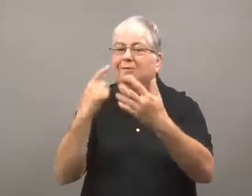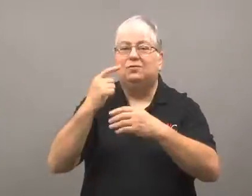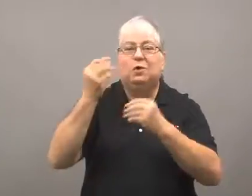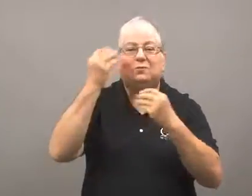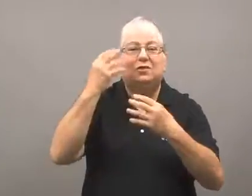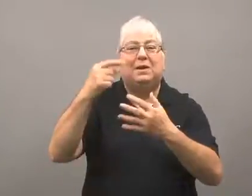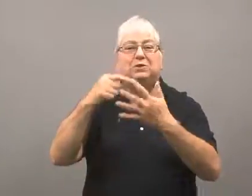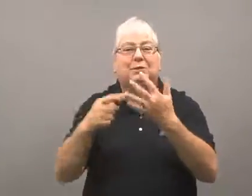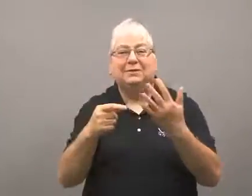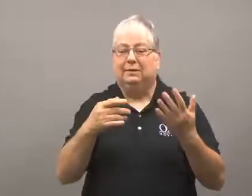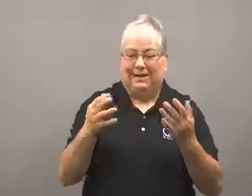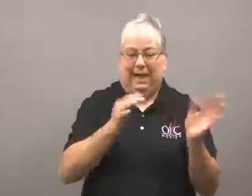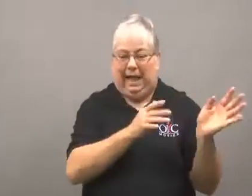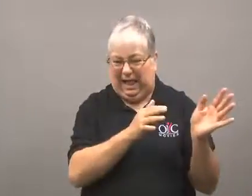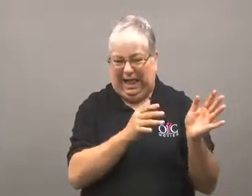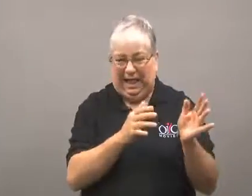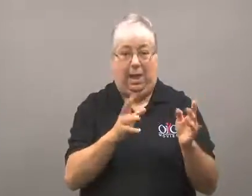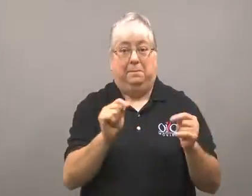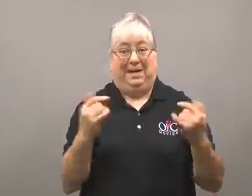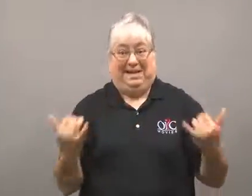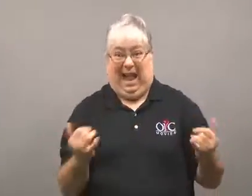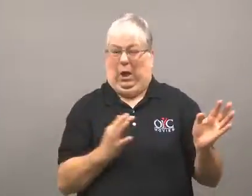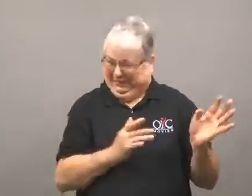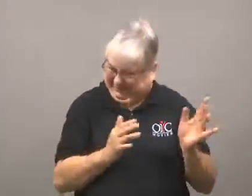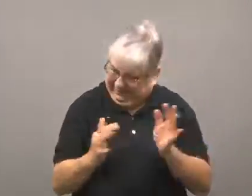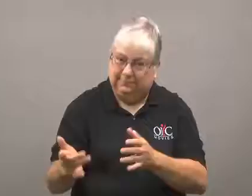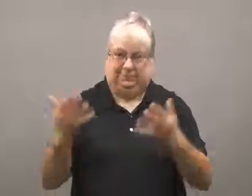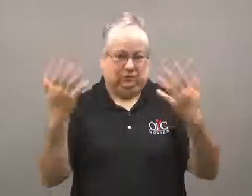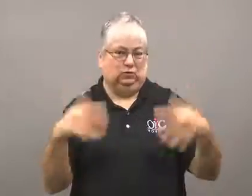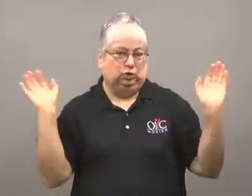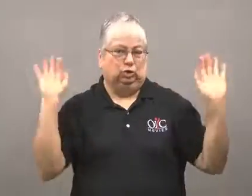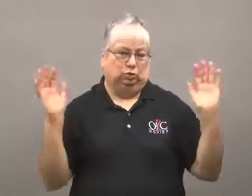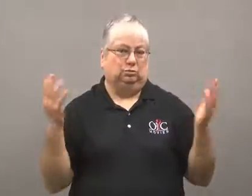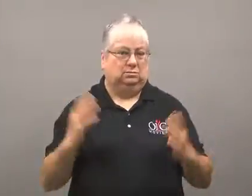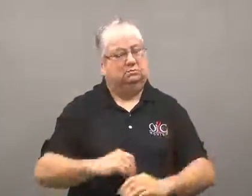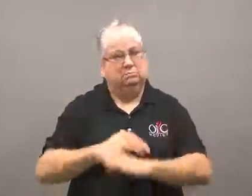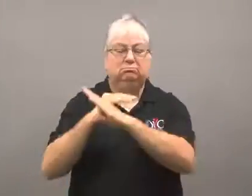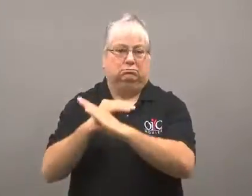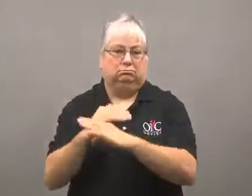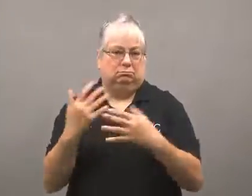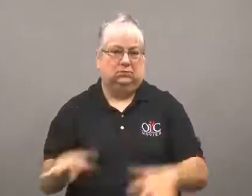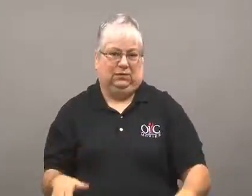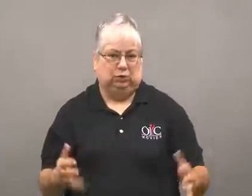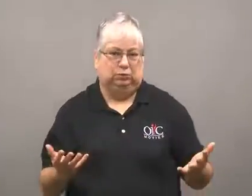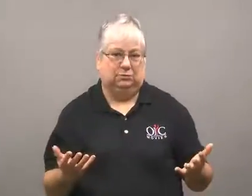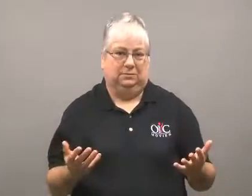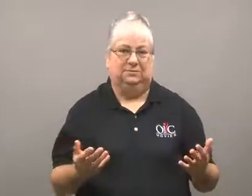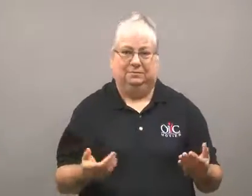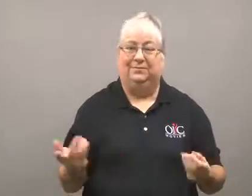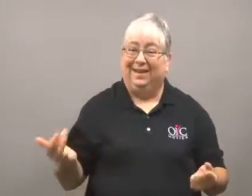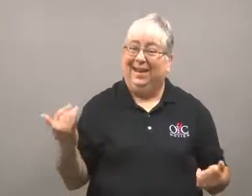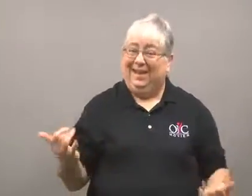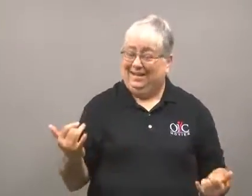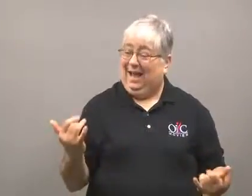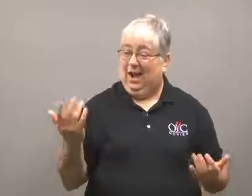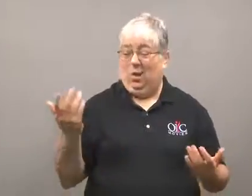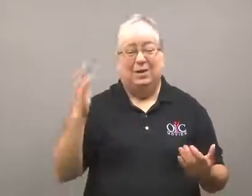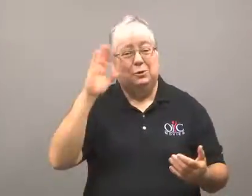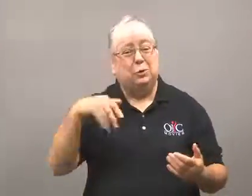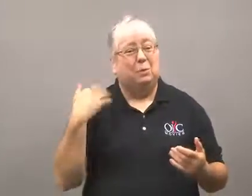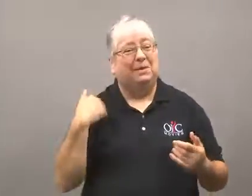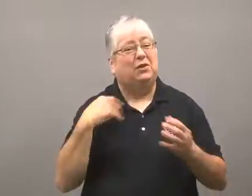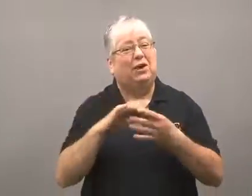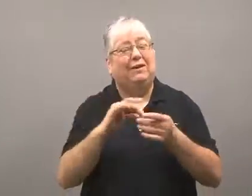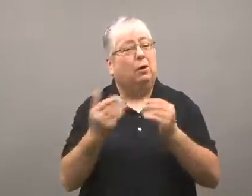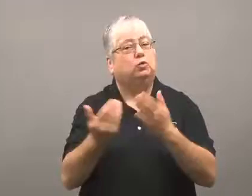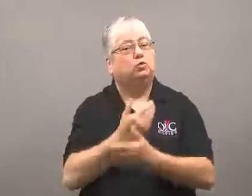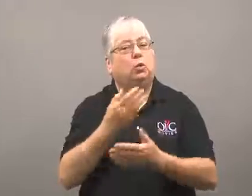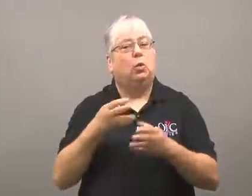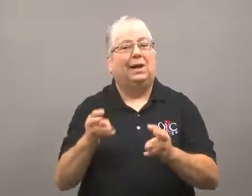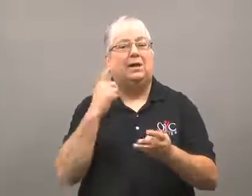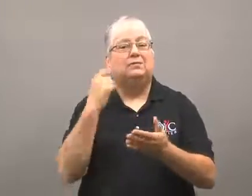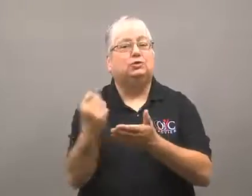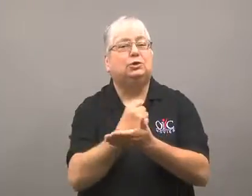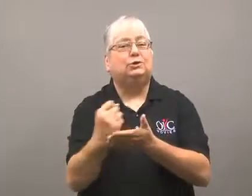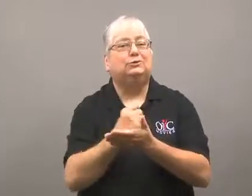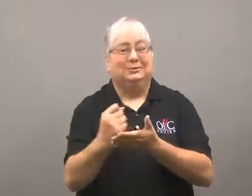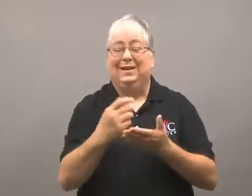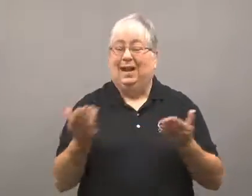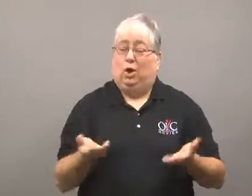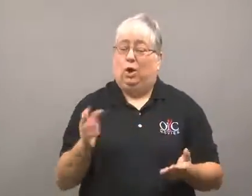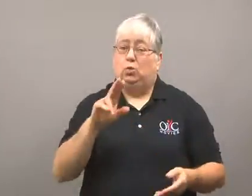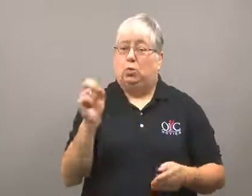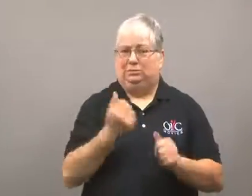It has gone ahead and completed this task.